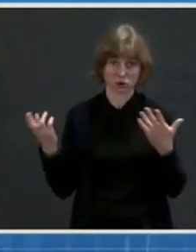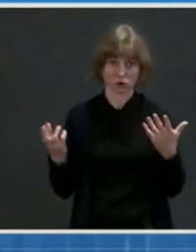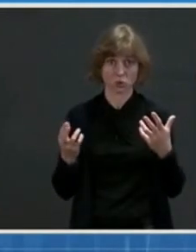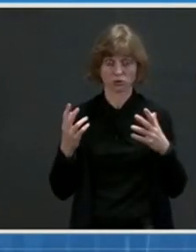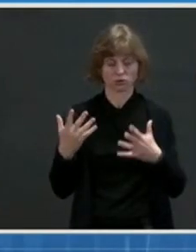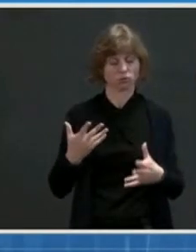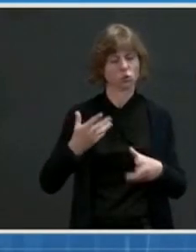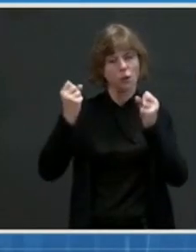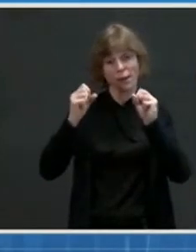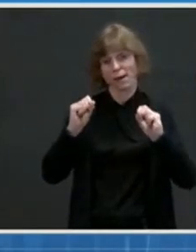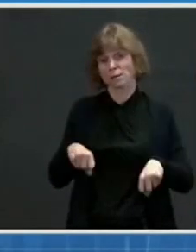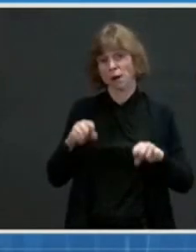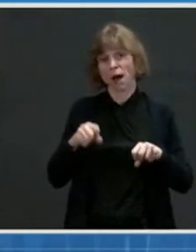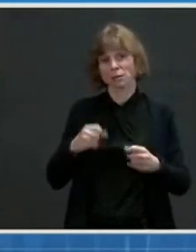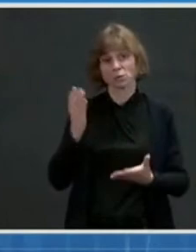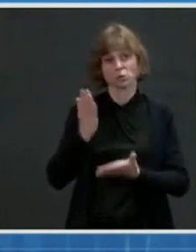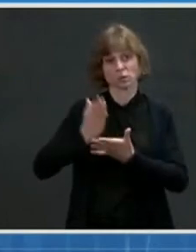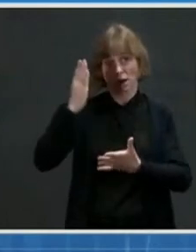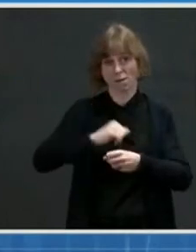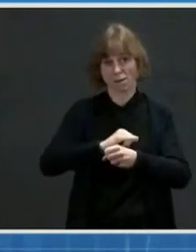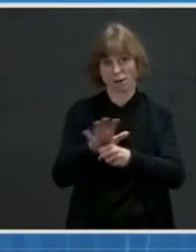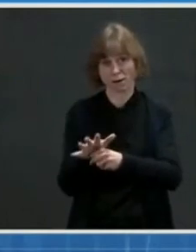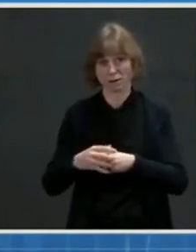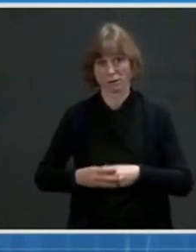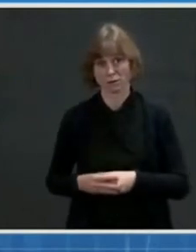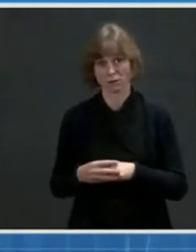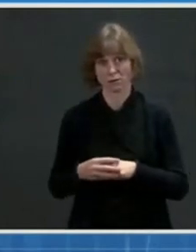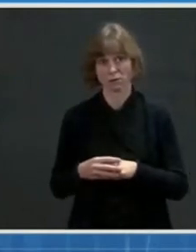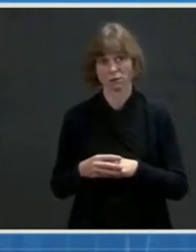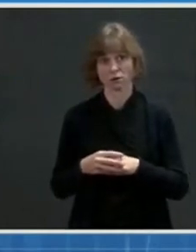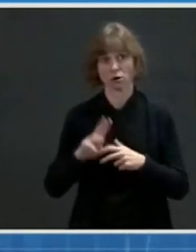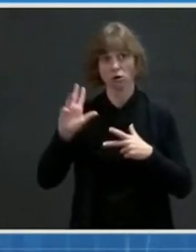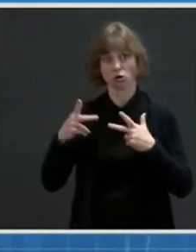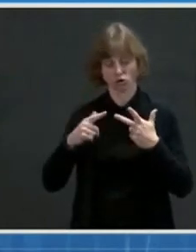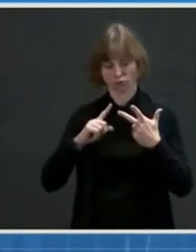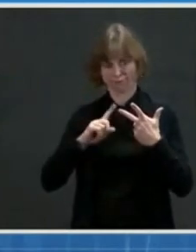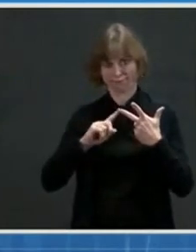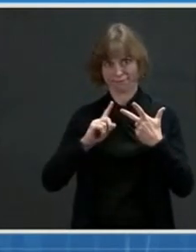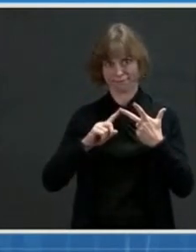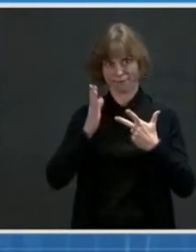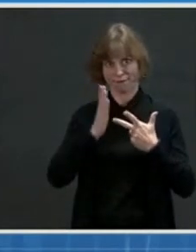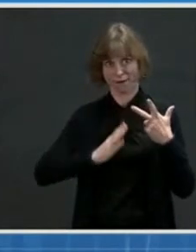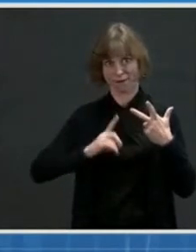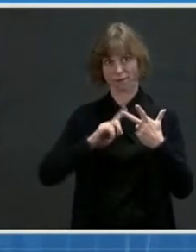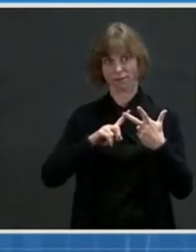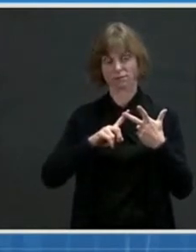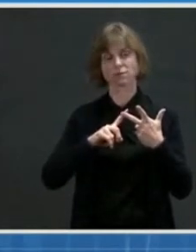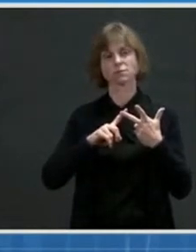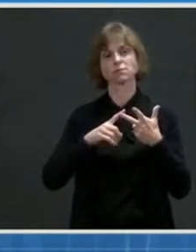BEST EXISTING RESOURCES OUTSIDE OF GOVERNMENT TO END THIS PANDEMIC AS QUICKLY AS